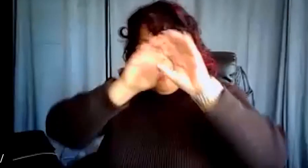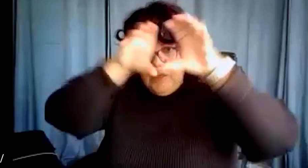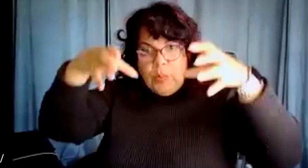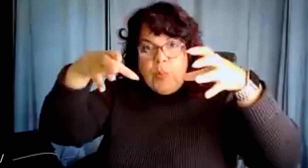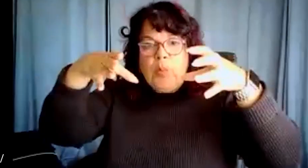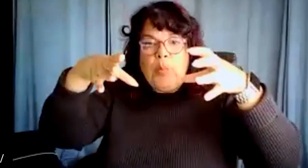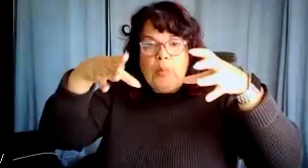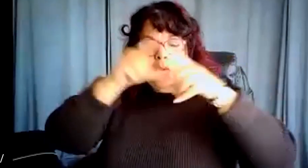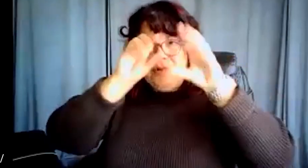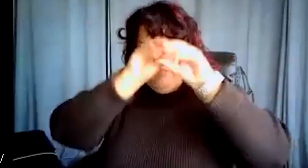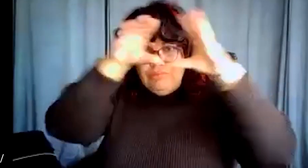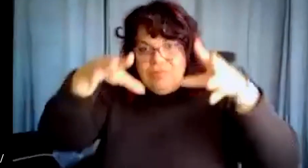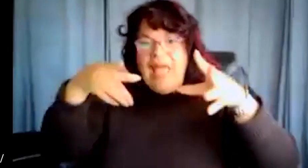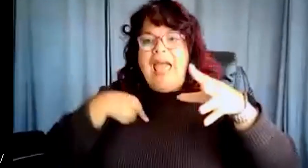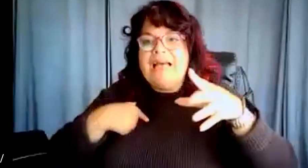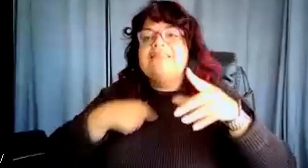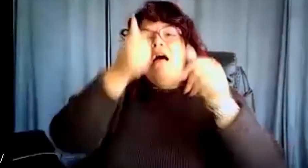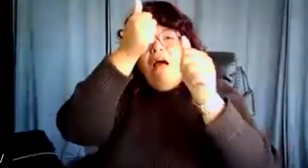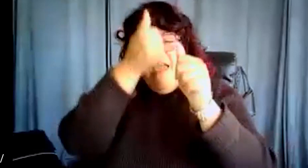single other identity in the world.